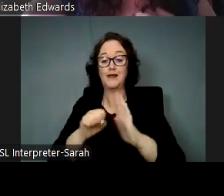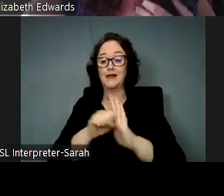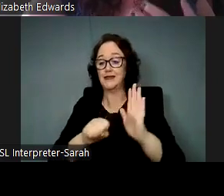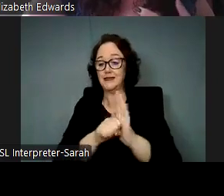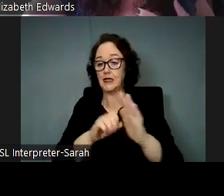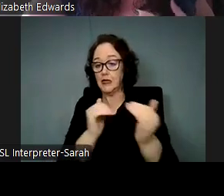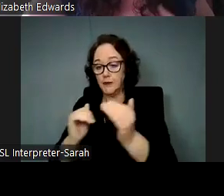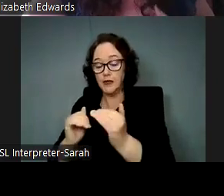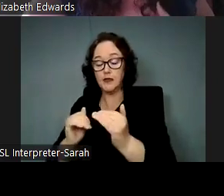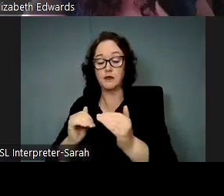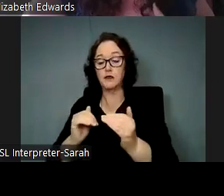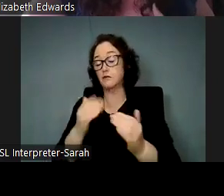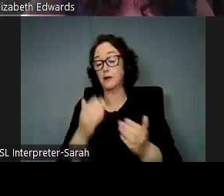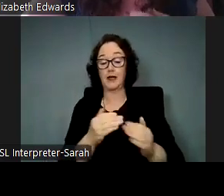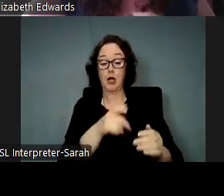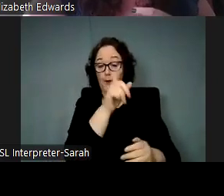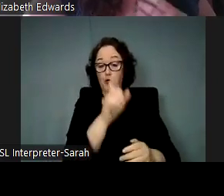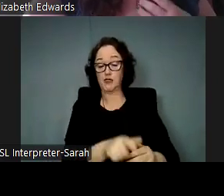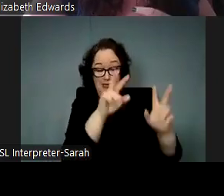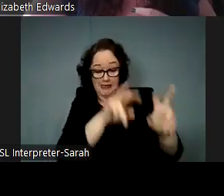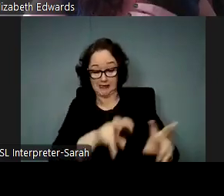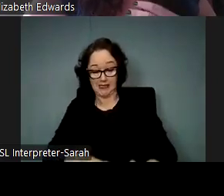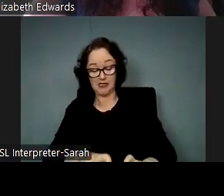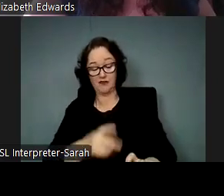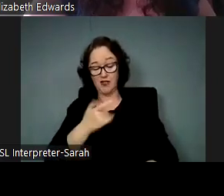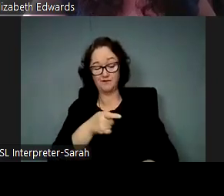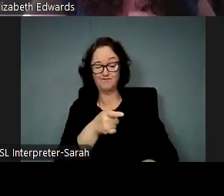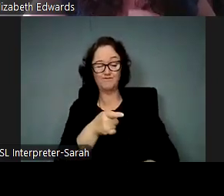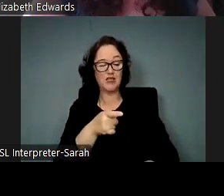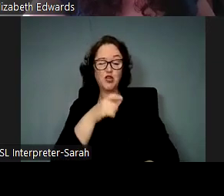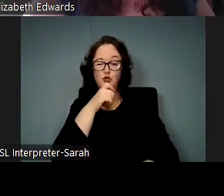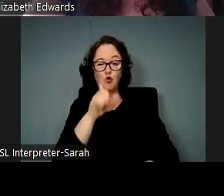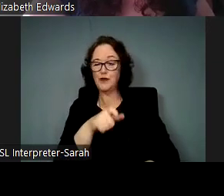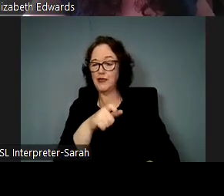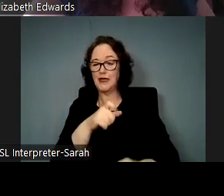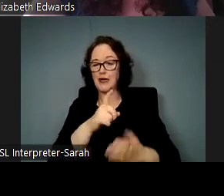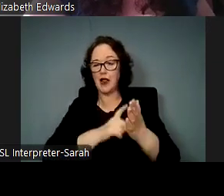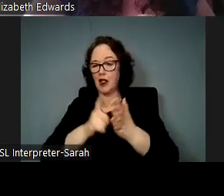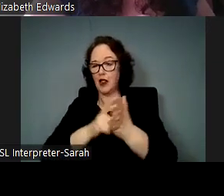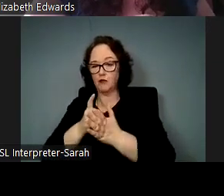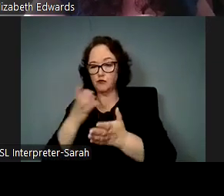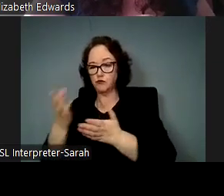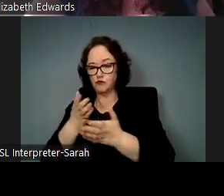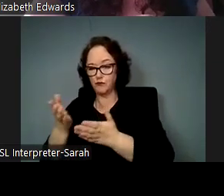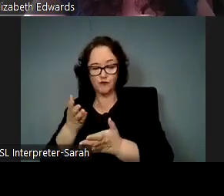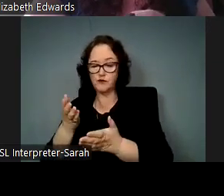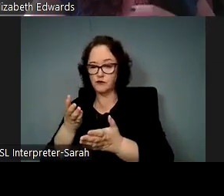they've assessed a person and said, you don't need X number of services, because we've [determined] that you have this